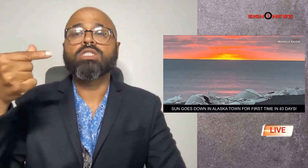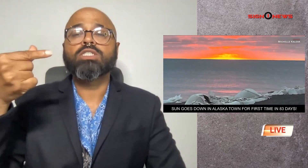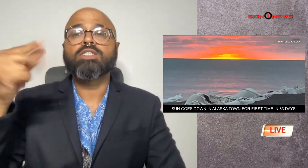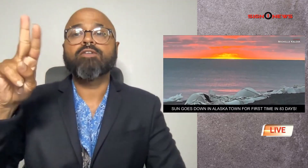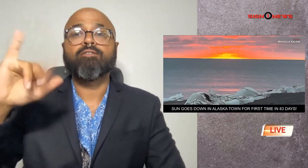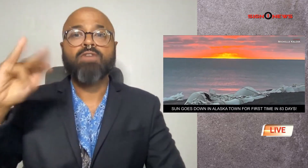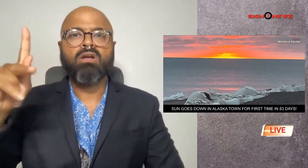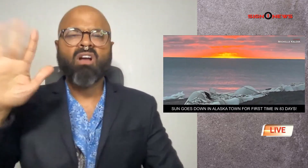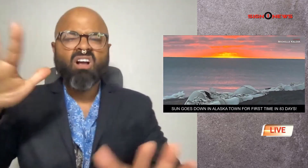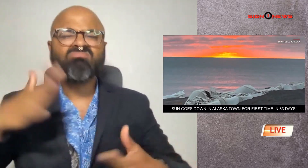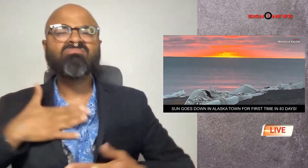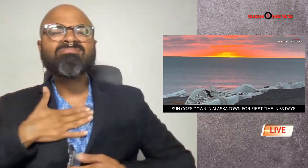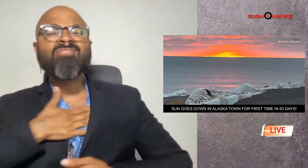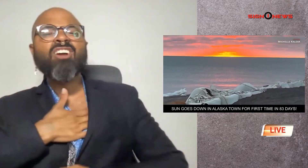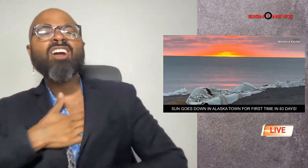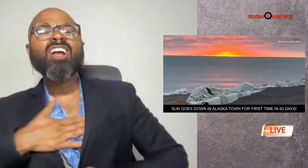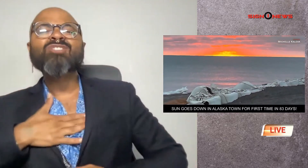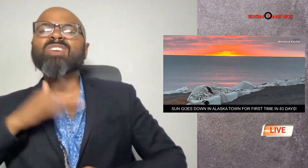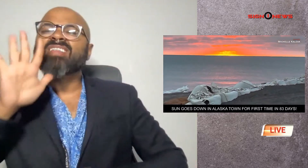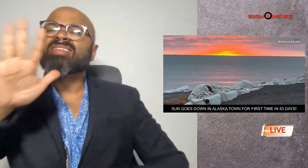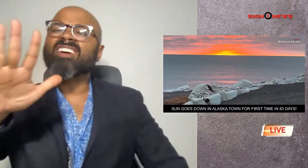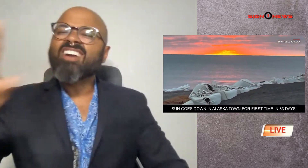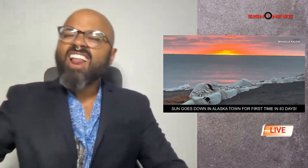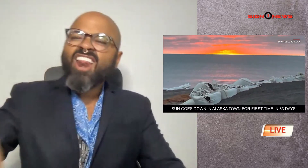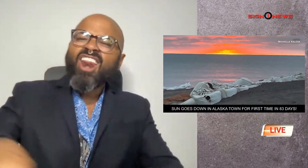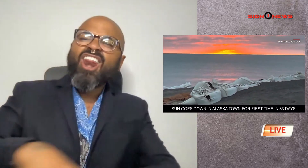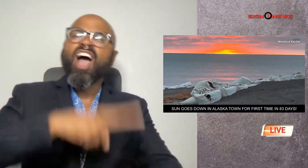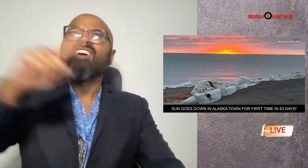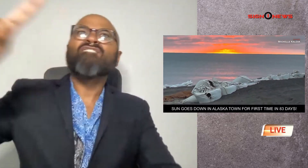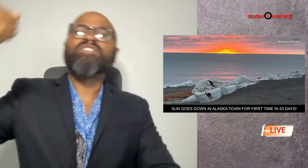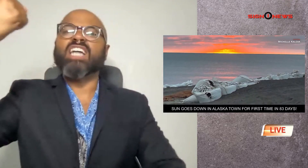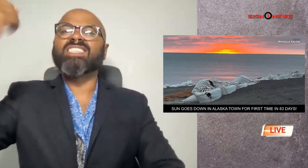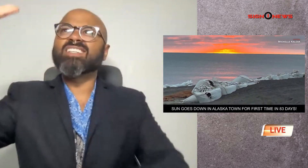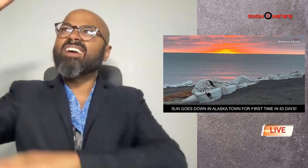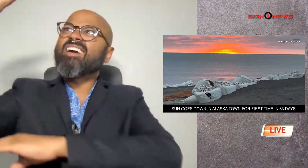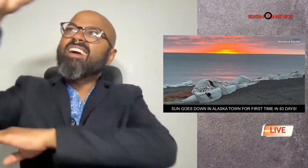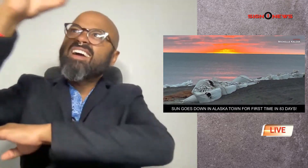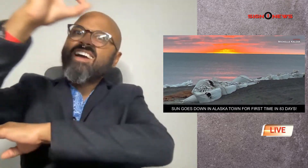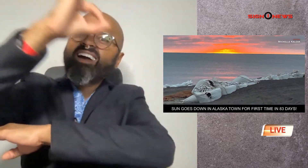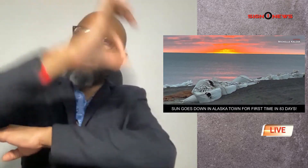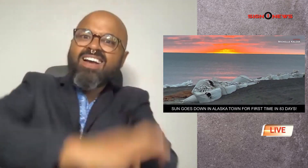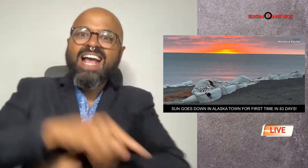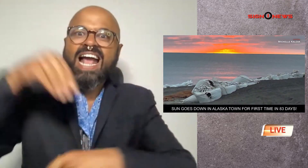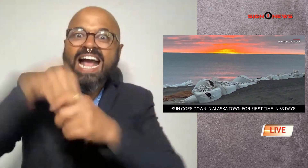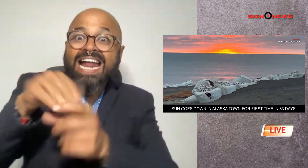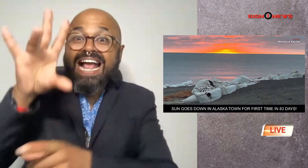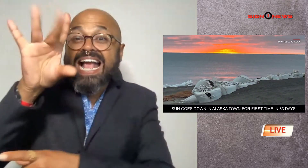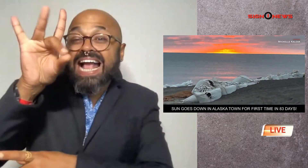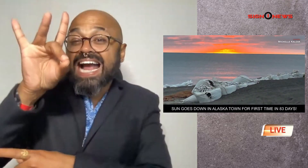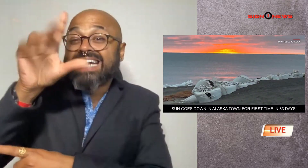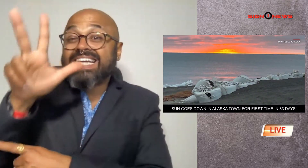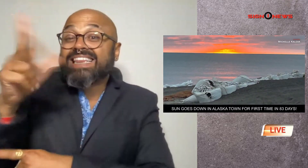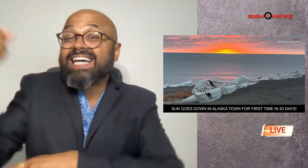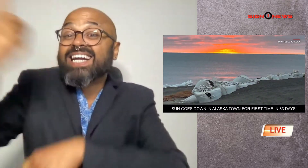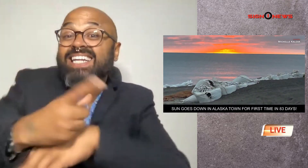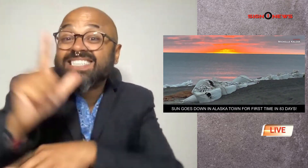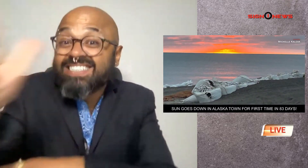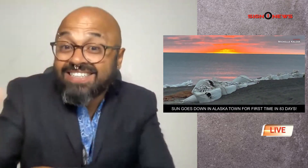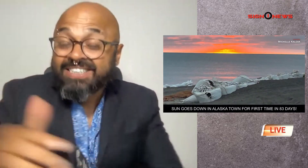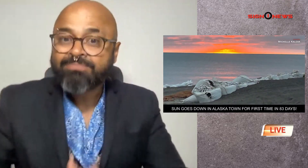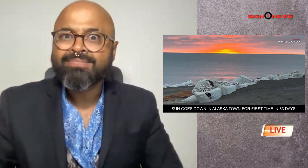people living in a tiny Alaskan town of Utqiagvik enjoyed their first sun set in 83 days